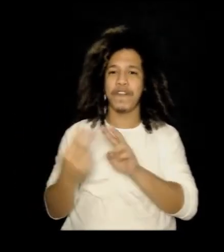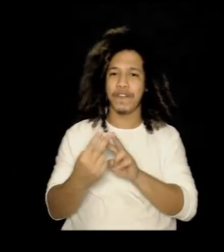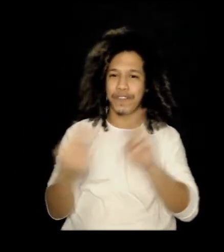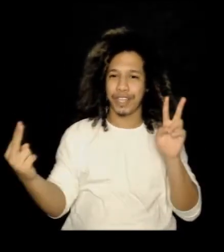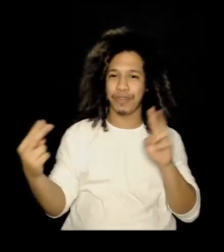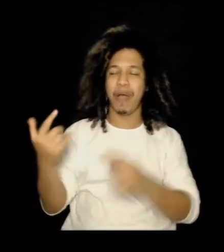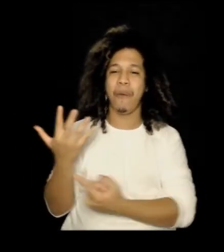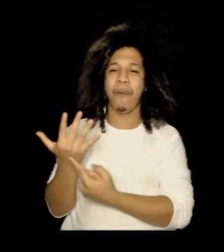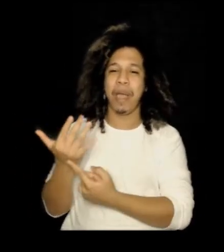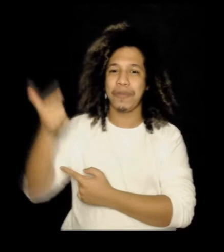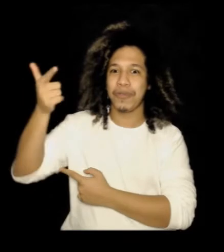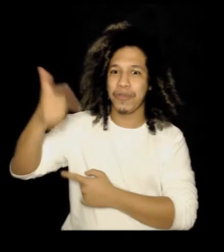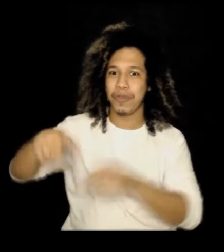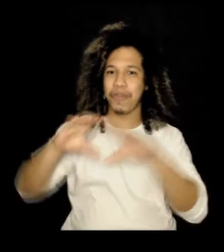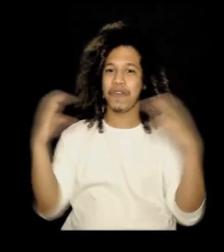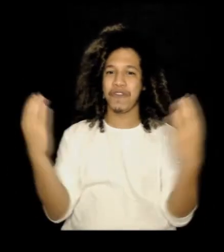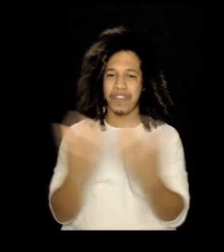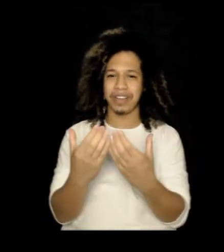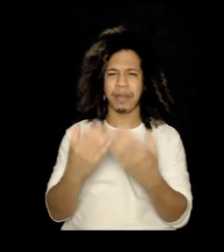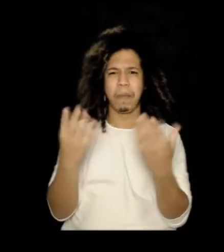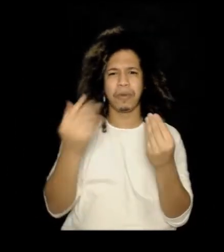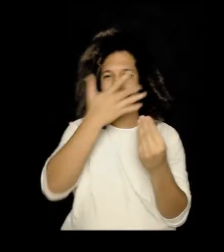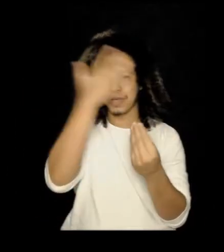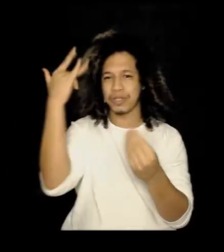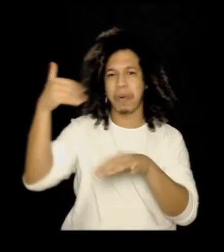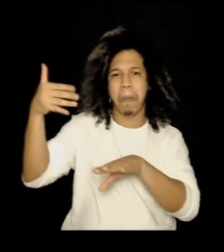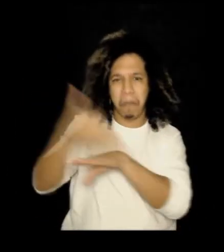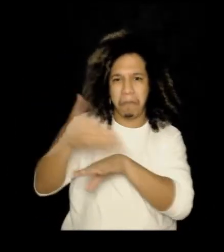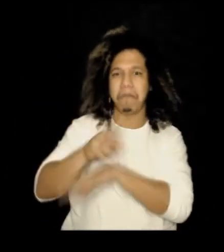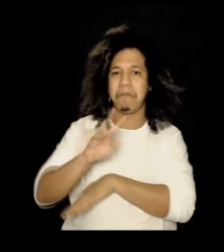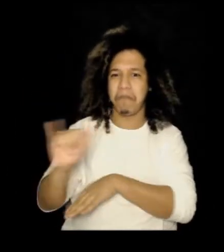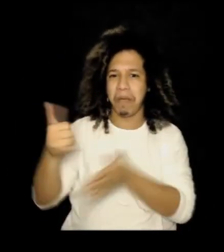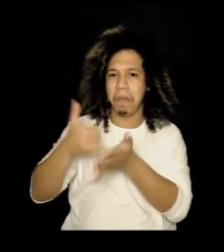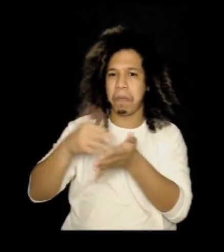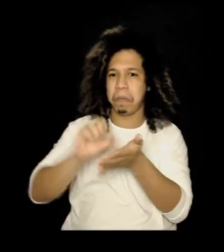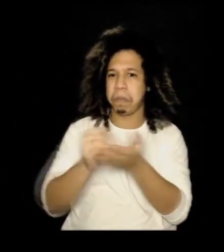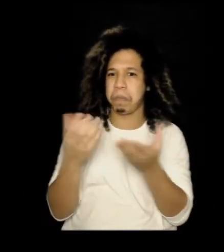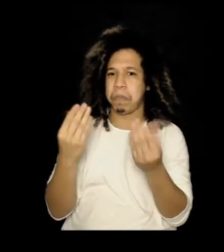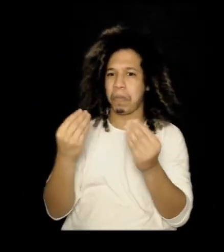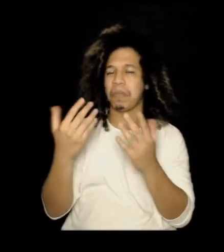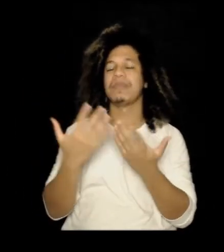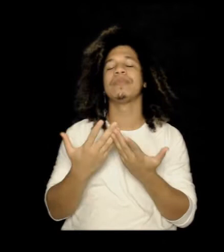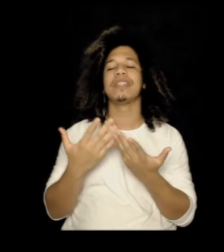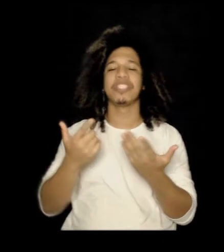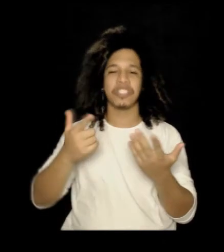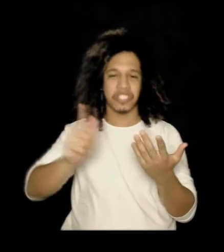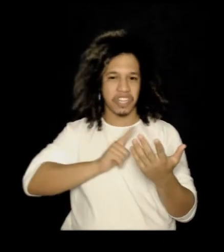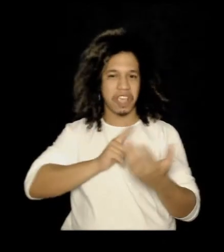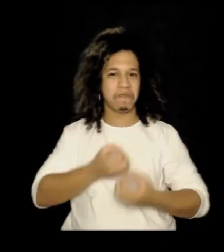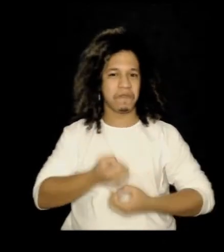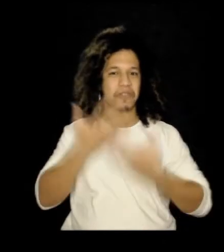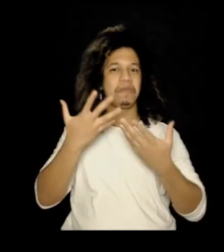2021, another online EPPI conference, and so many people enrolled. This year